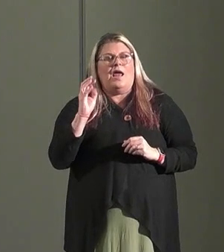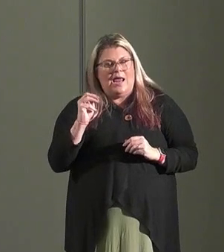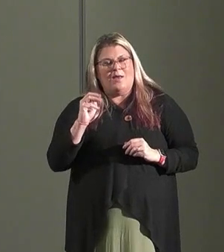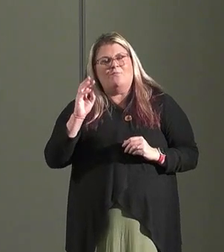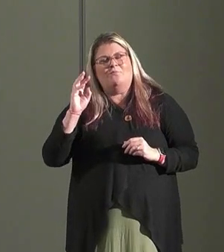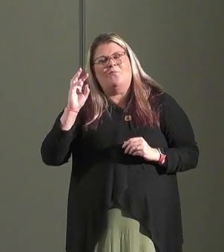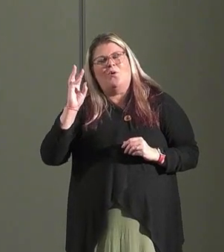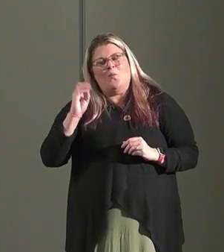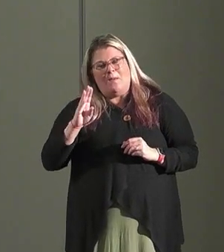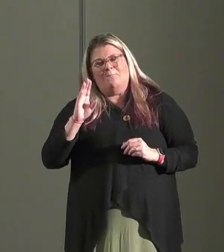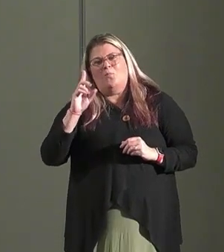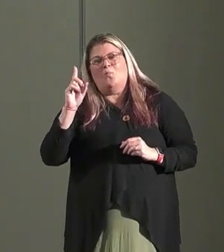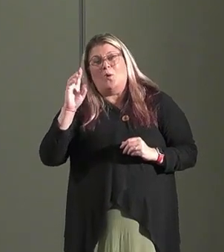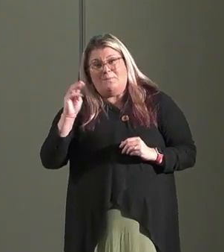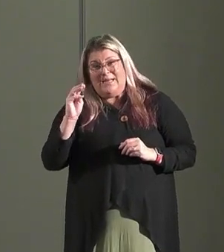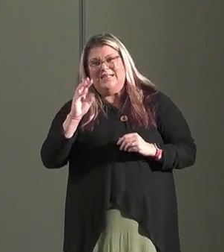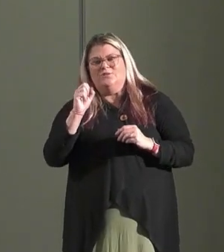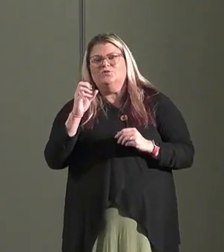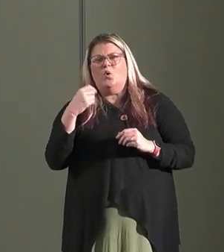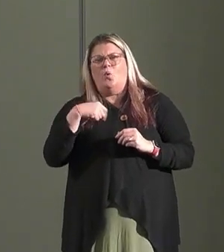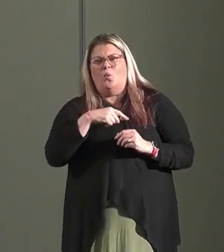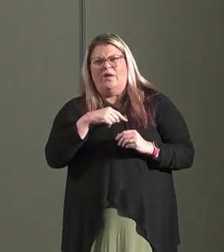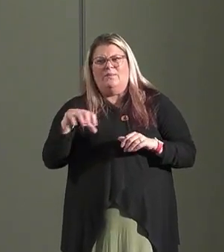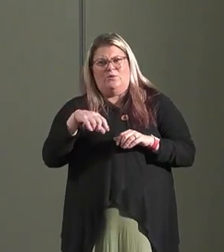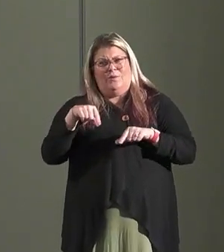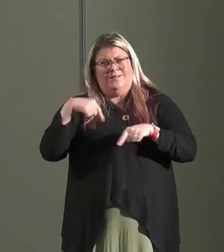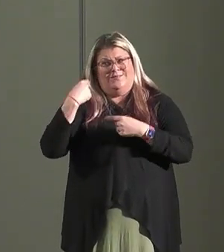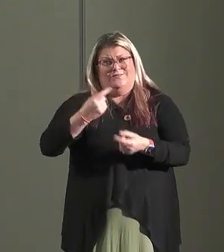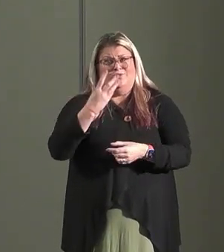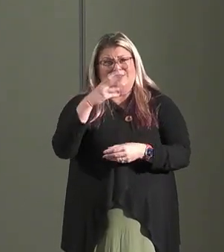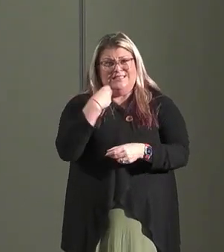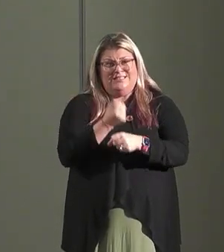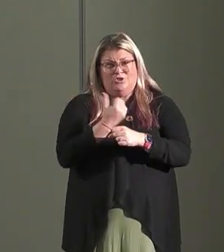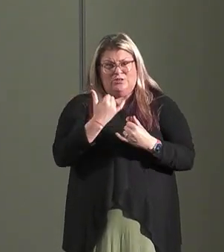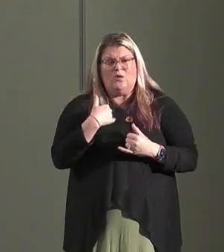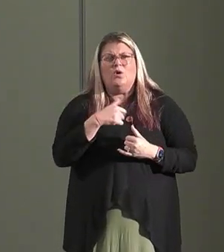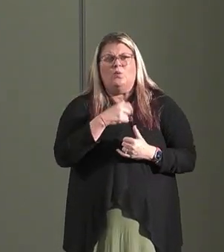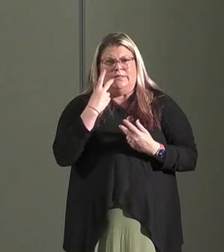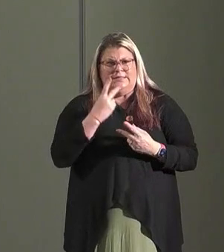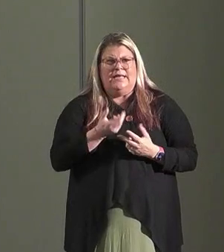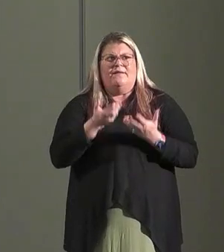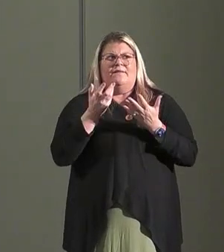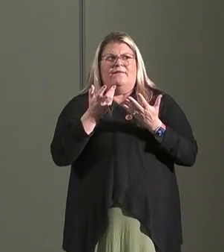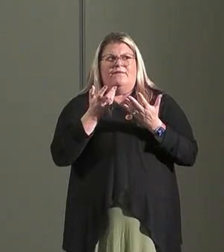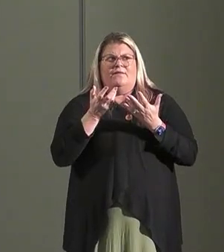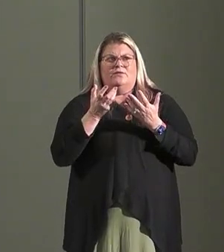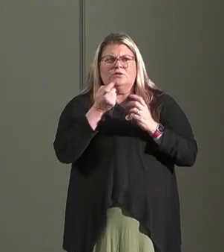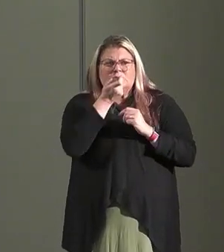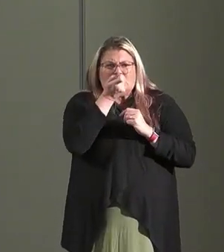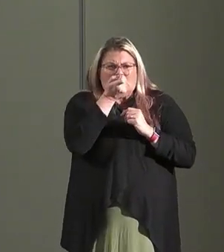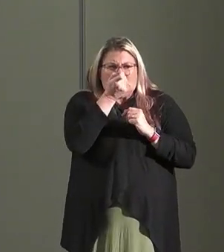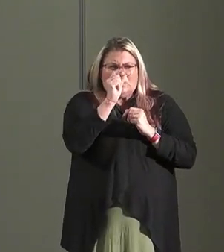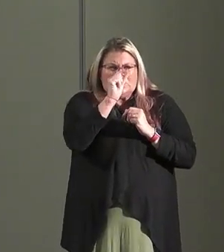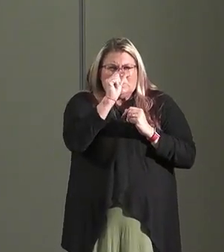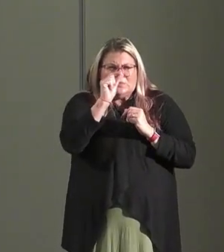don't see those improvements we've done it for six years. We see small improvements this year